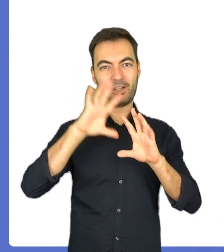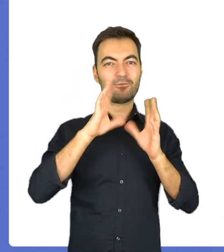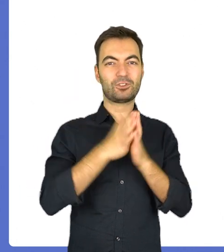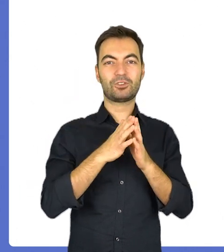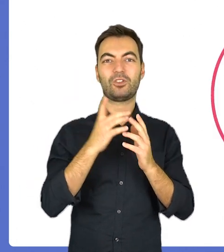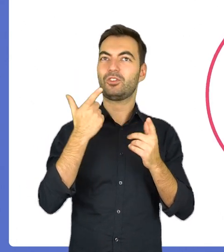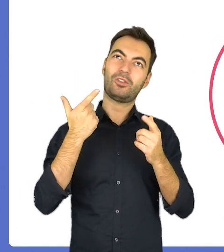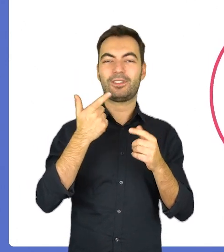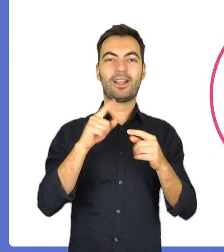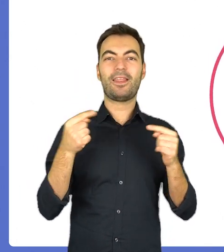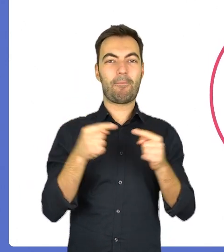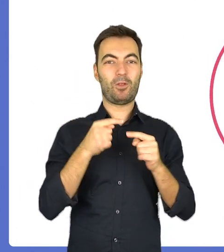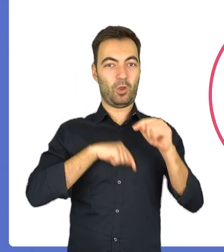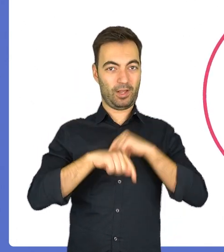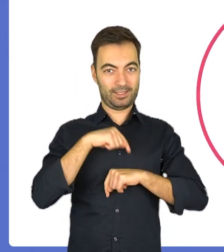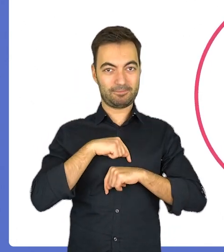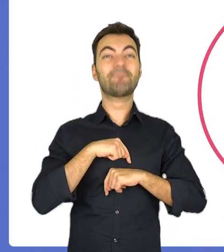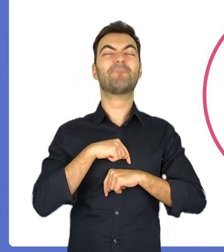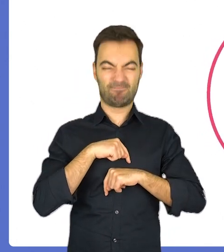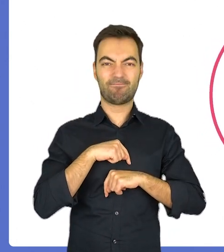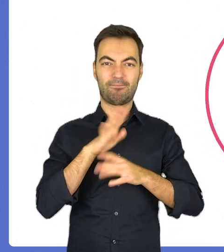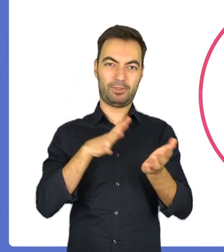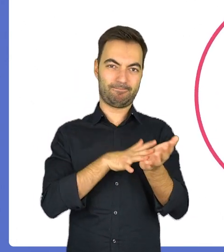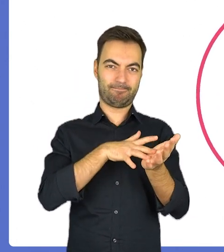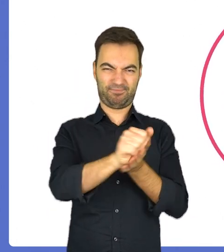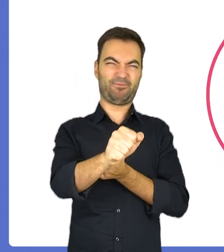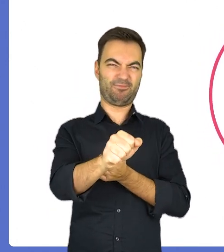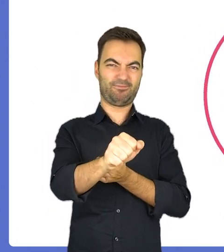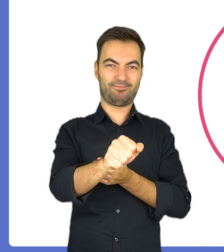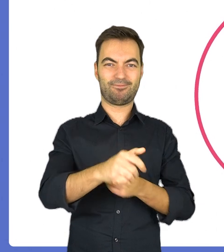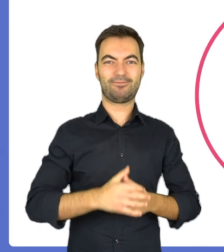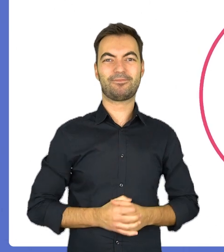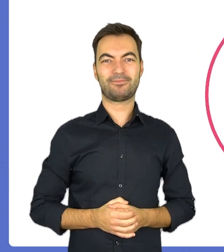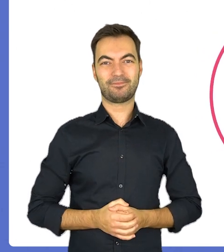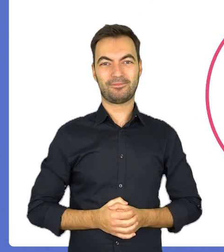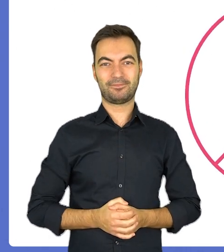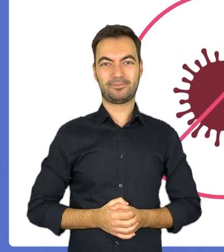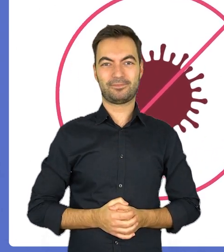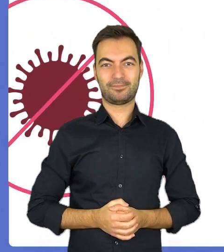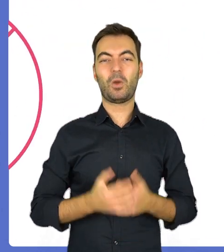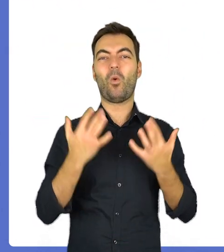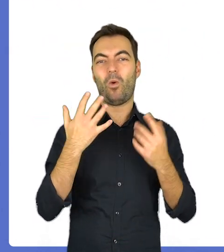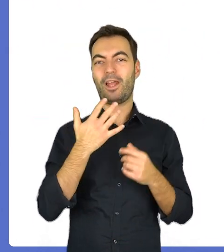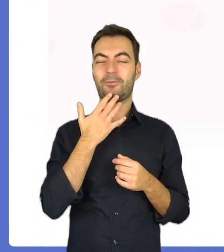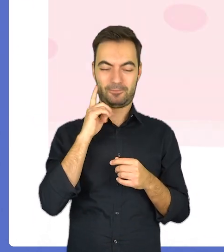that is not part of the body and then to destroy it. This is easy to say but